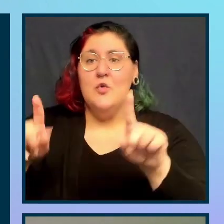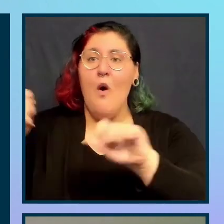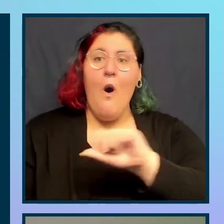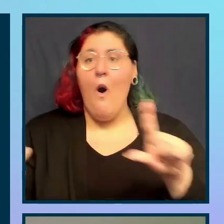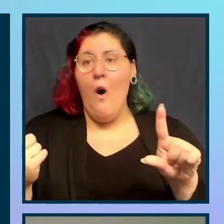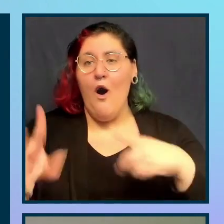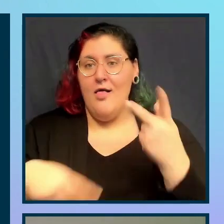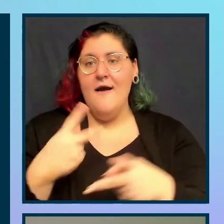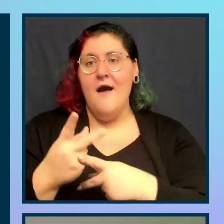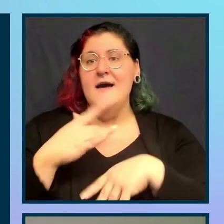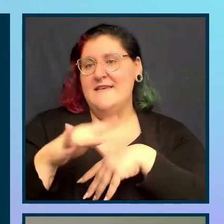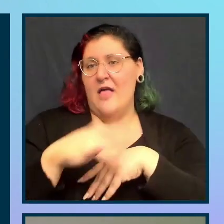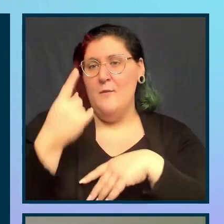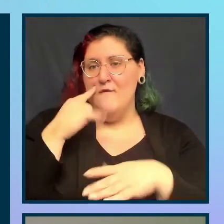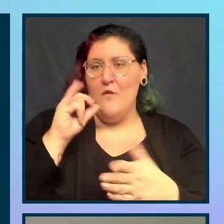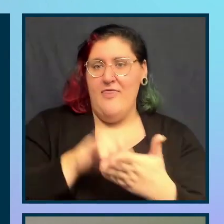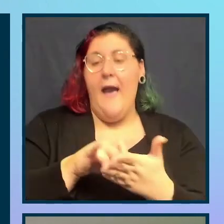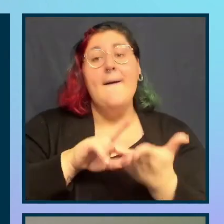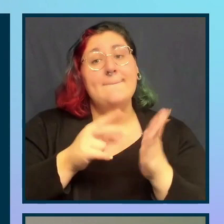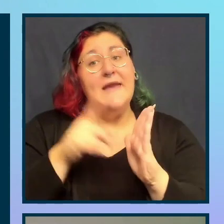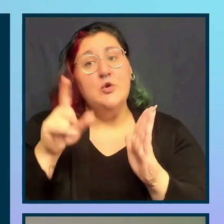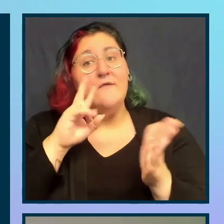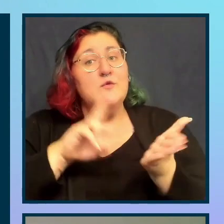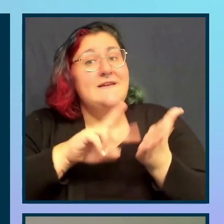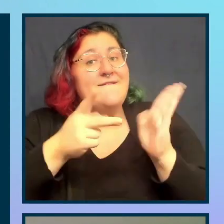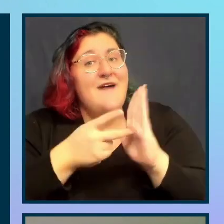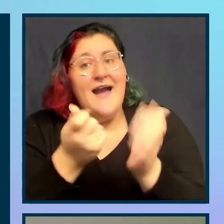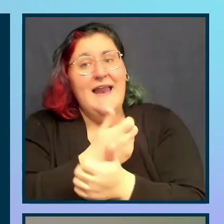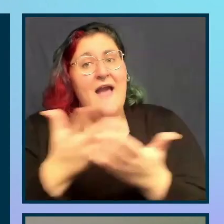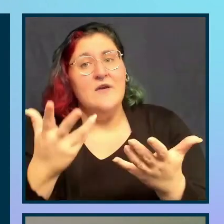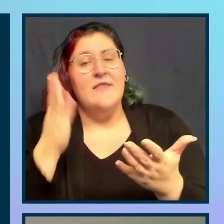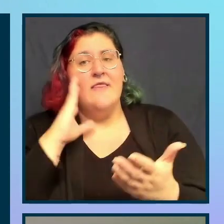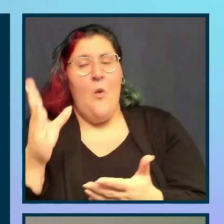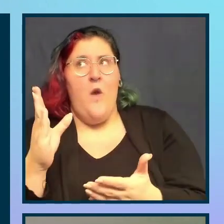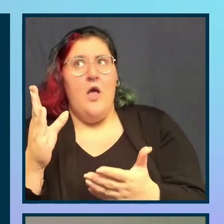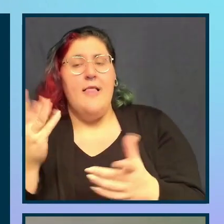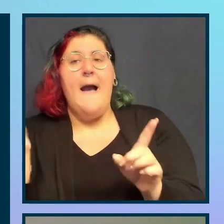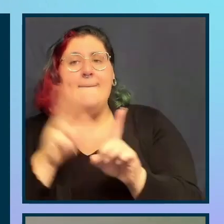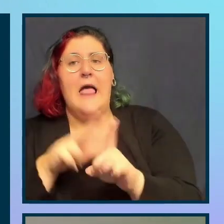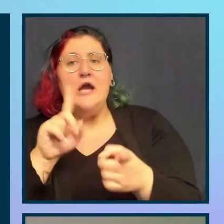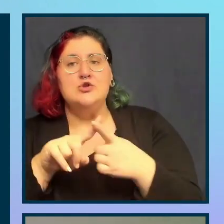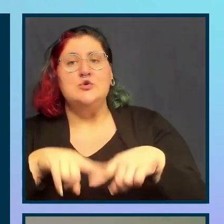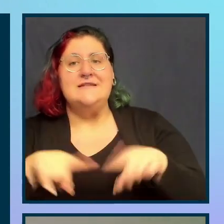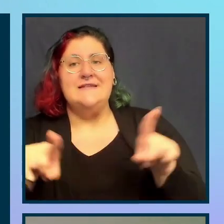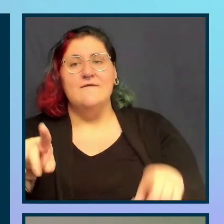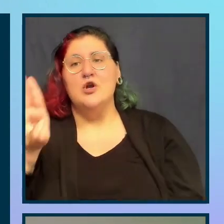that will work across all different accessibility APIs, and also beyond symantics, things like color modes, speech control, stuff like that,